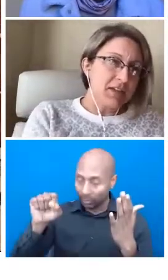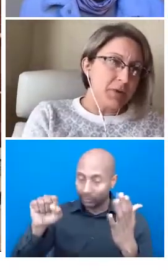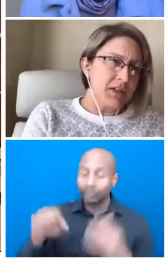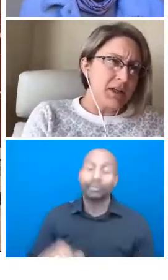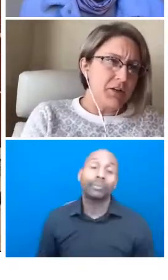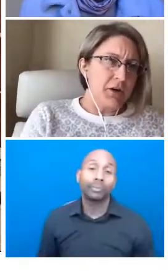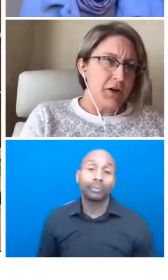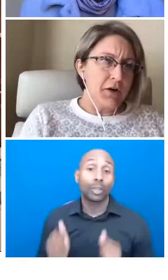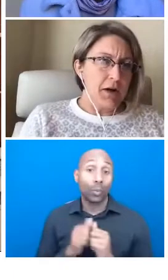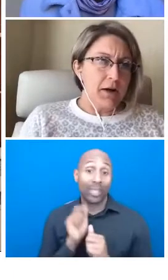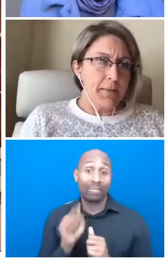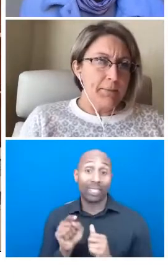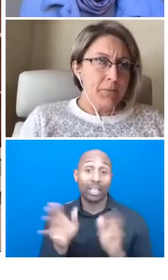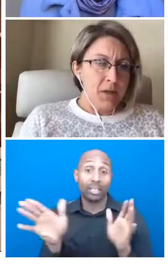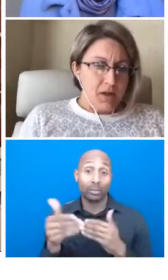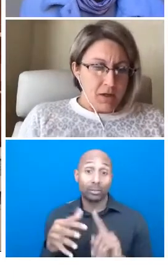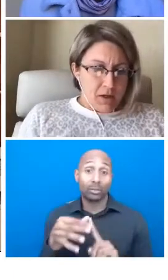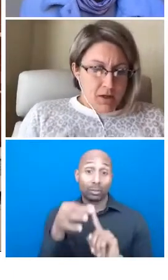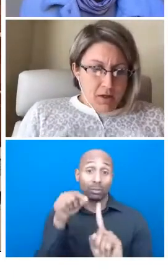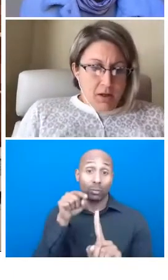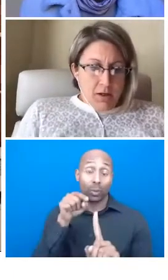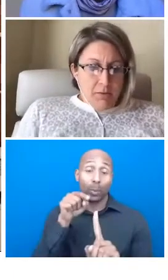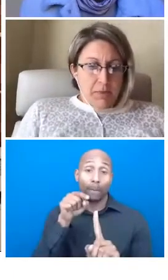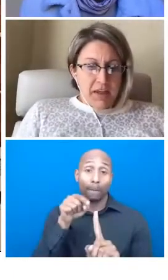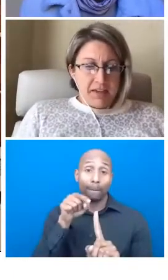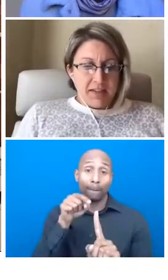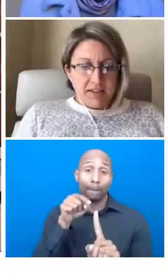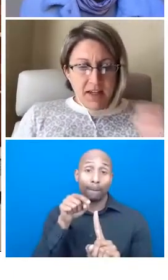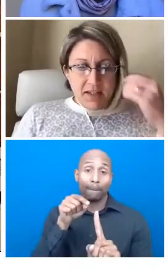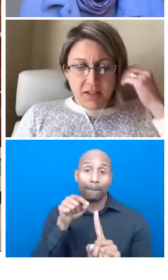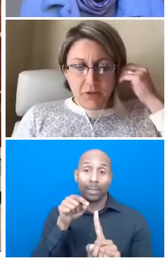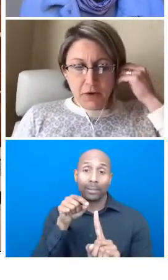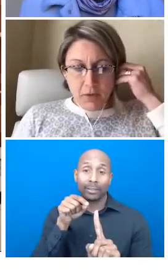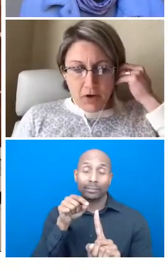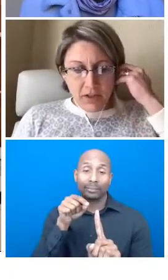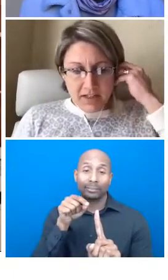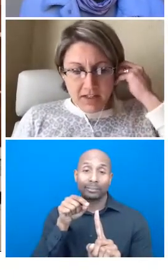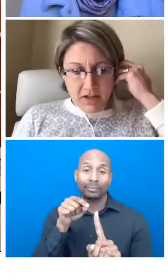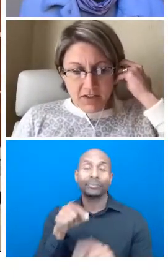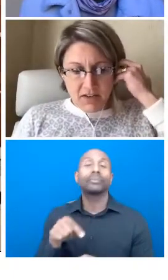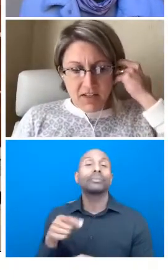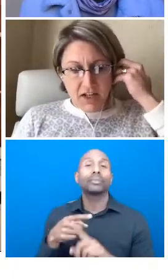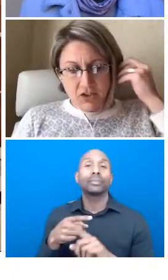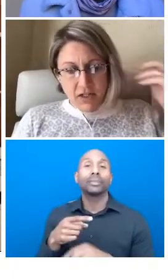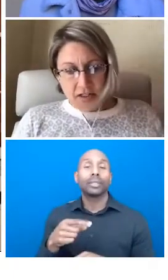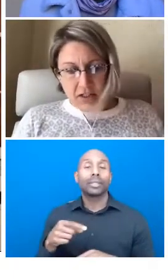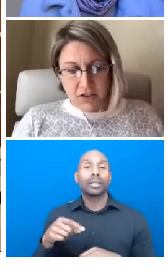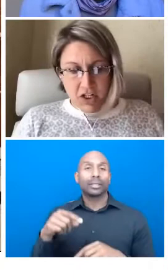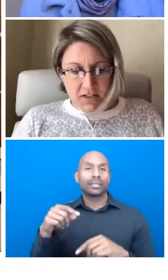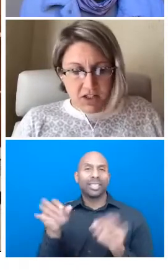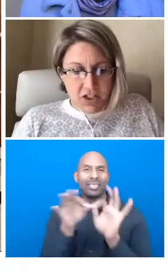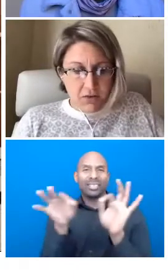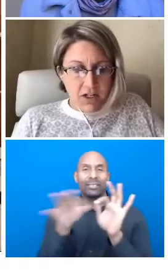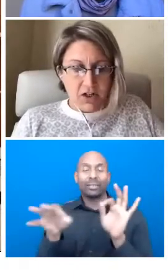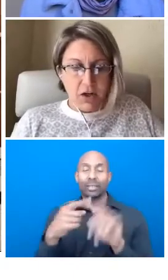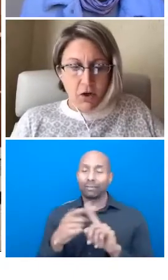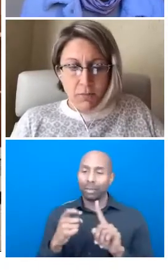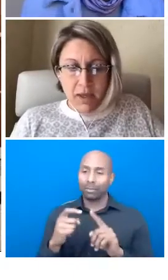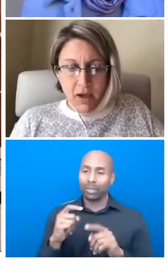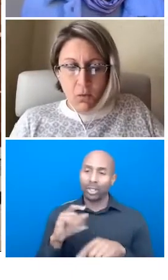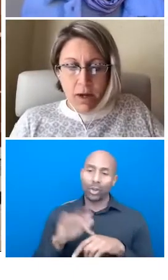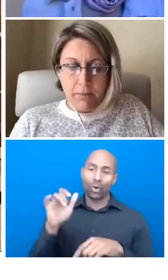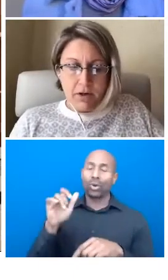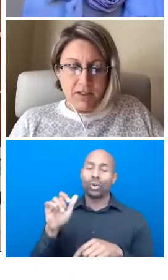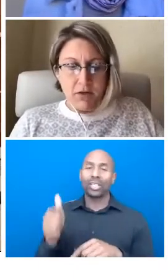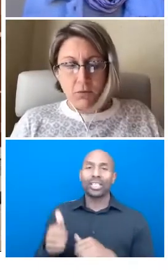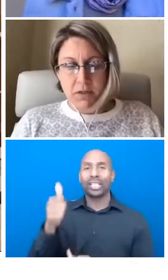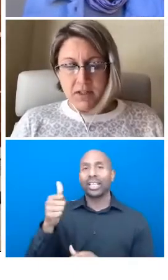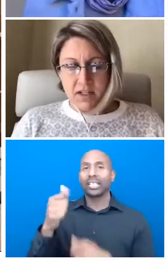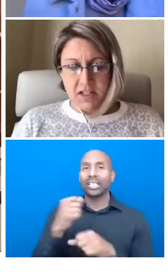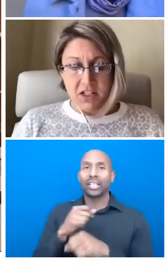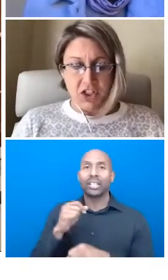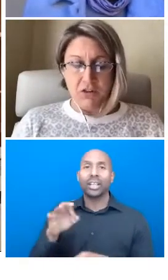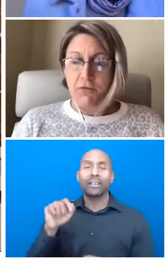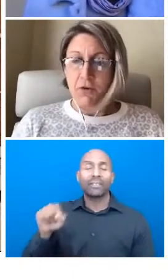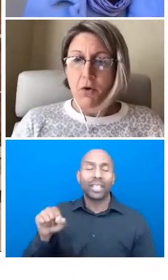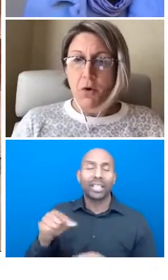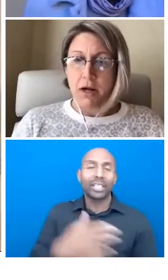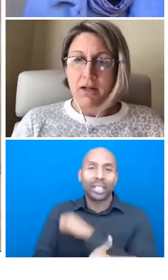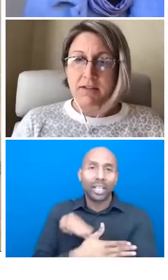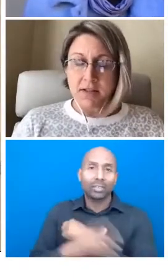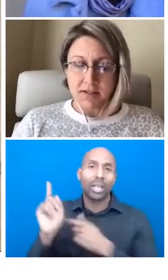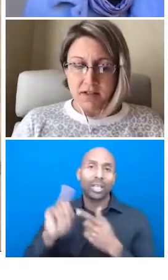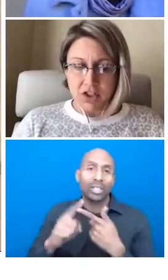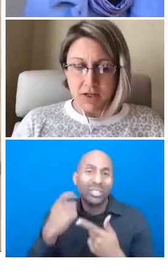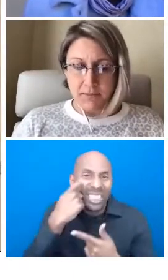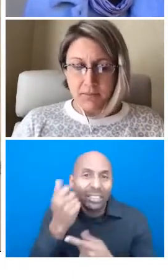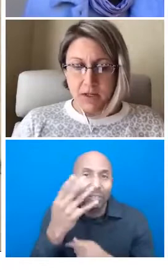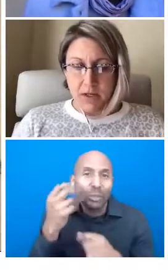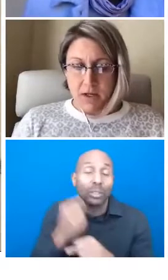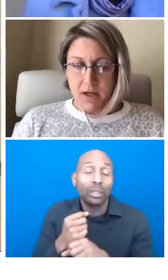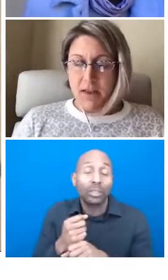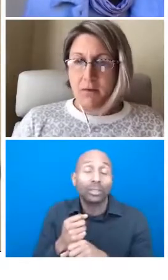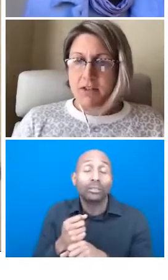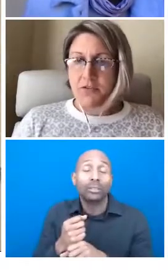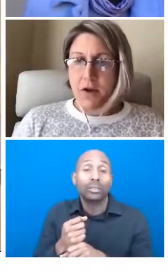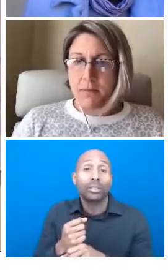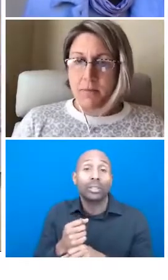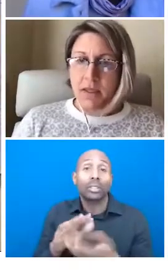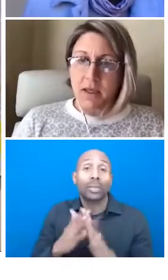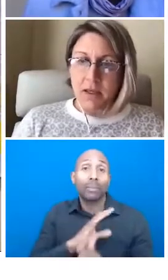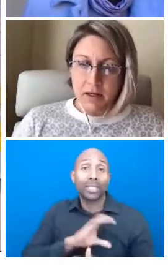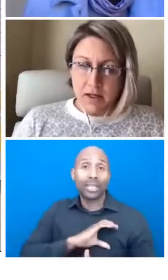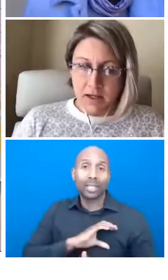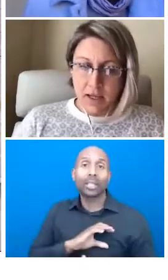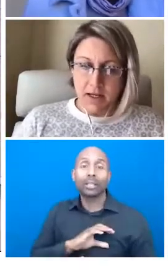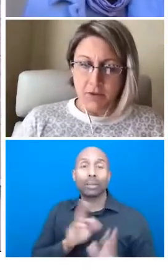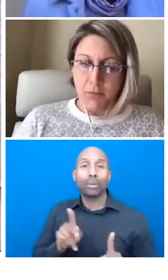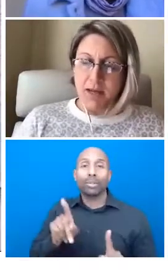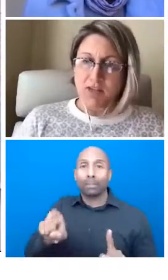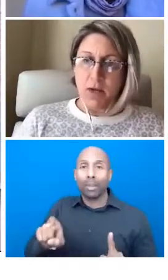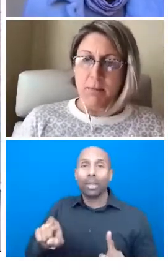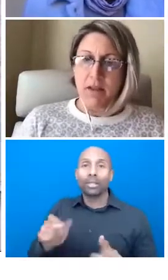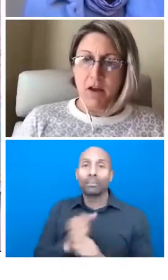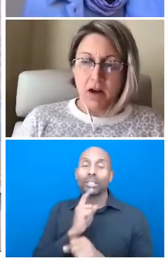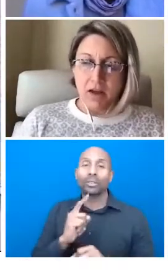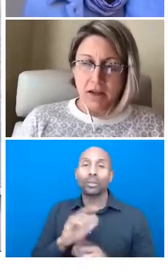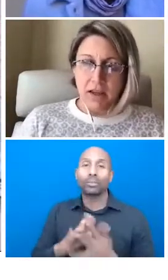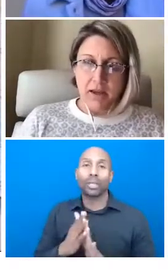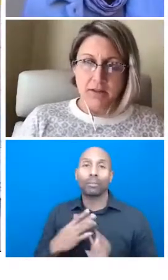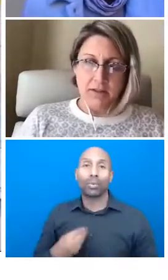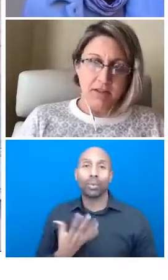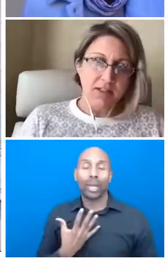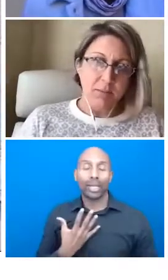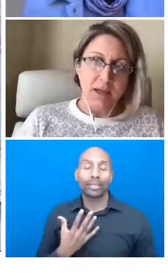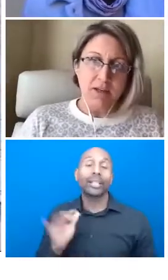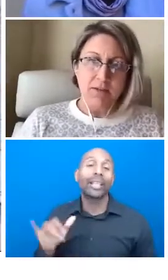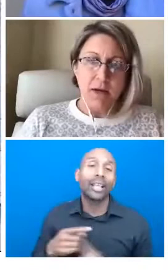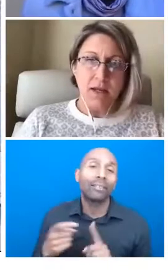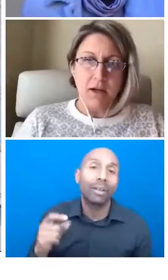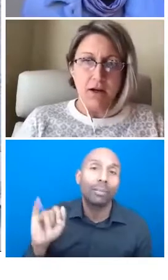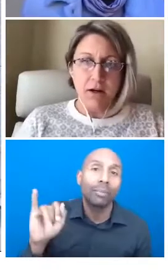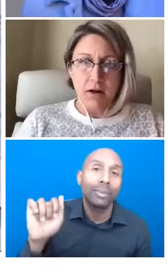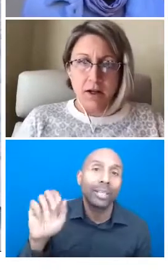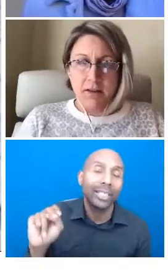This particular piece says that until recently being a white person was required for citizenship.